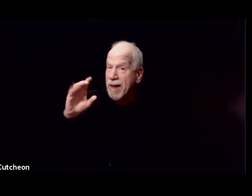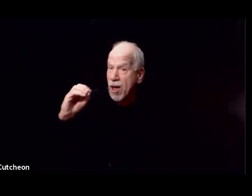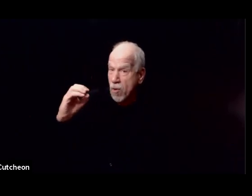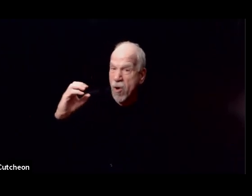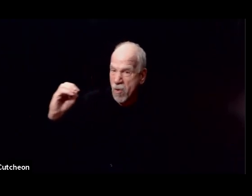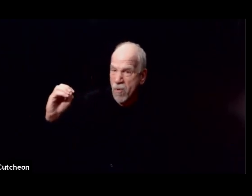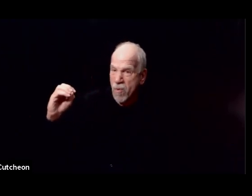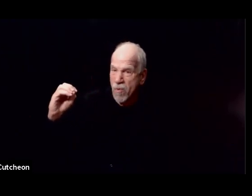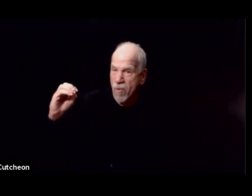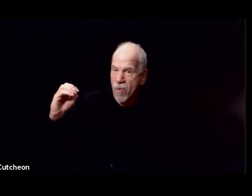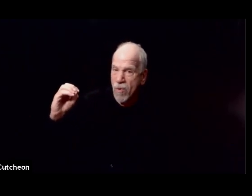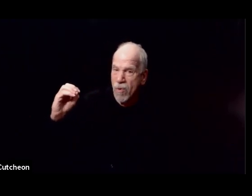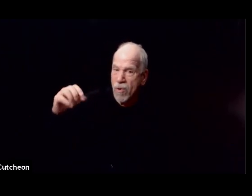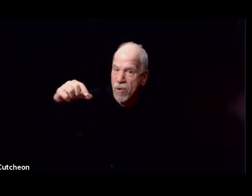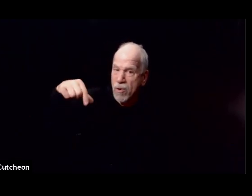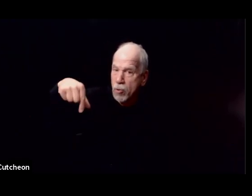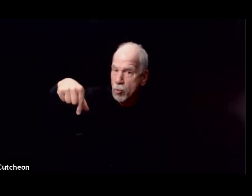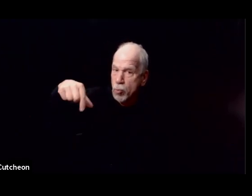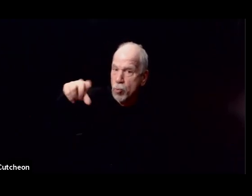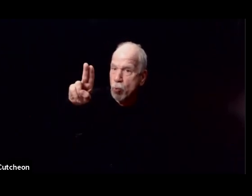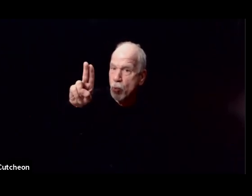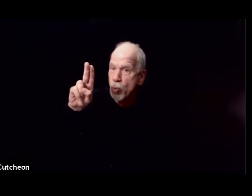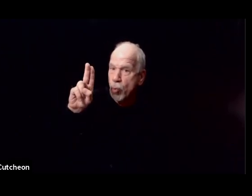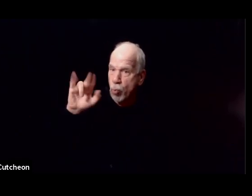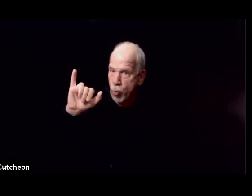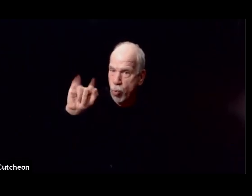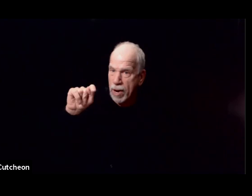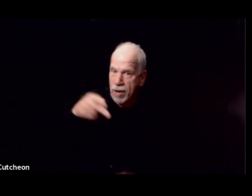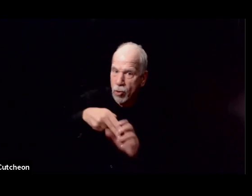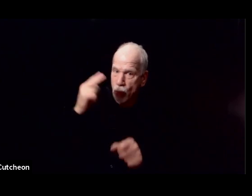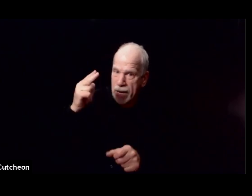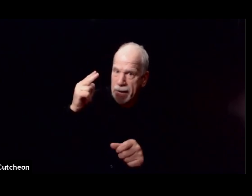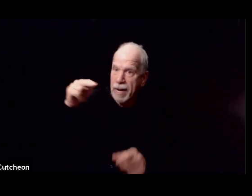turn it over to our state epidemiologist and medical director Dr. Ruth Lynfield.